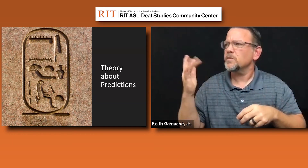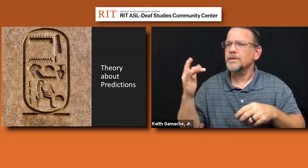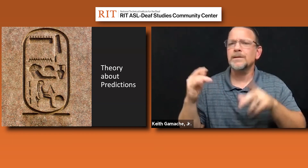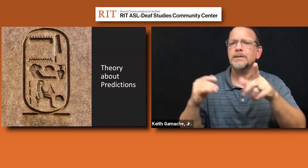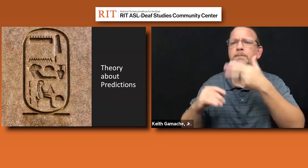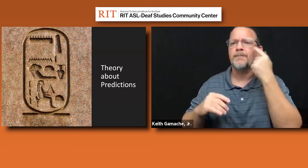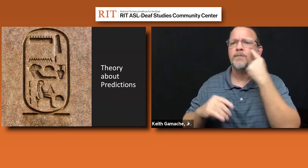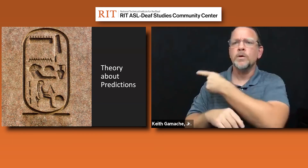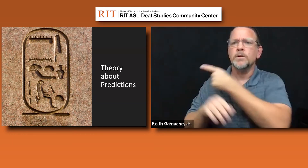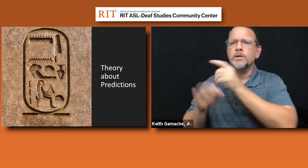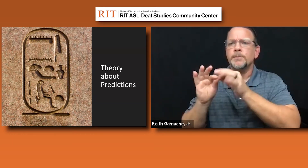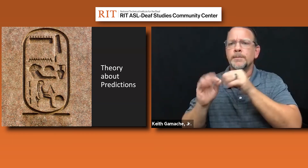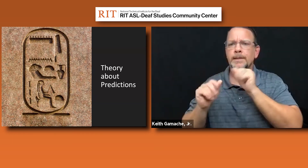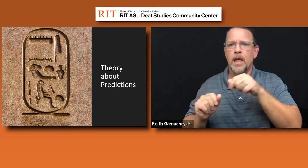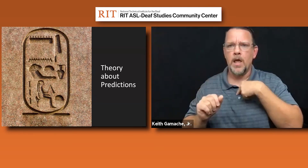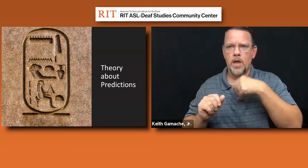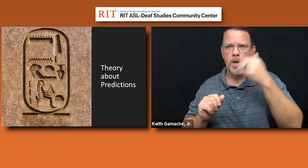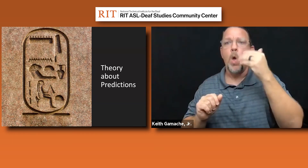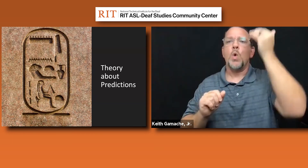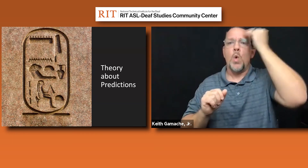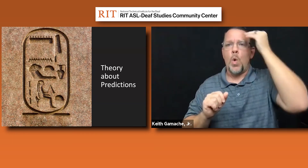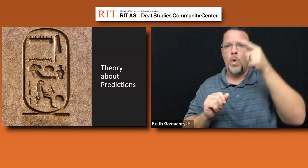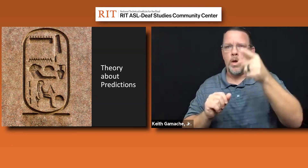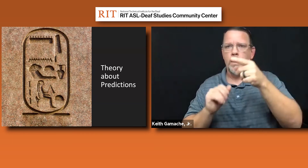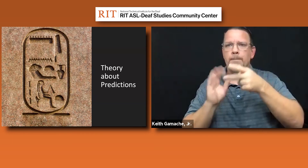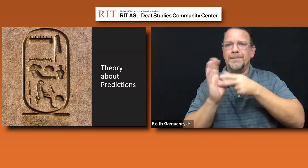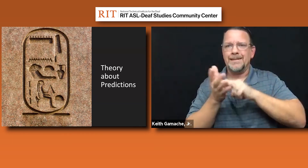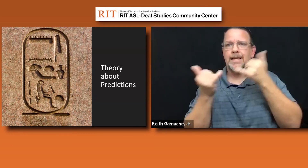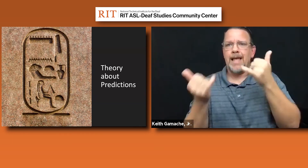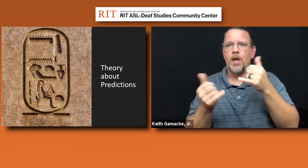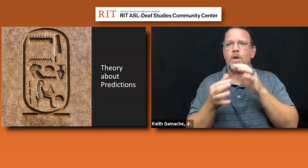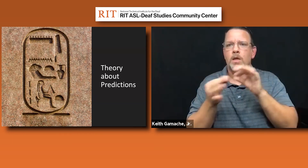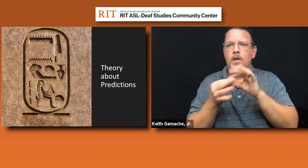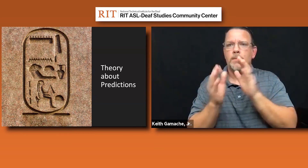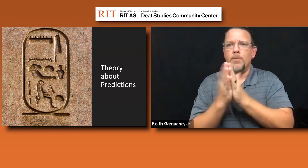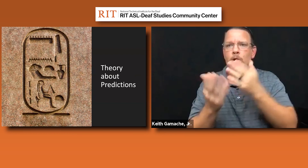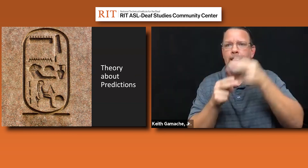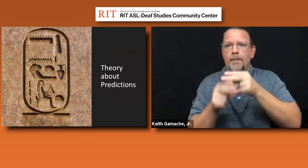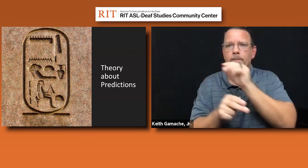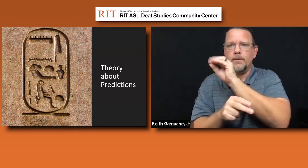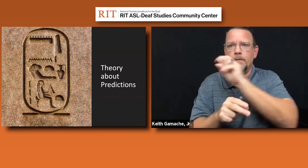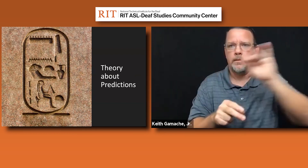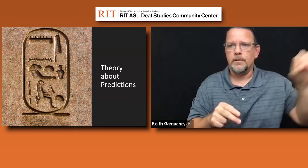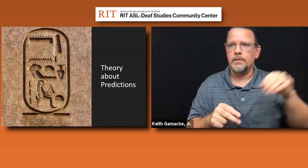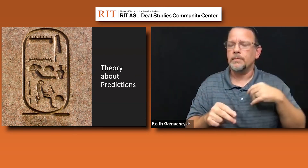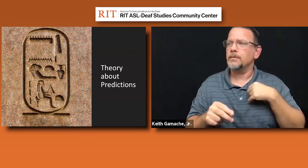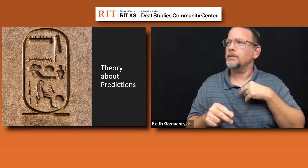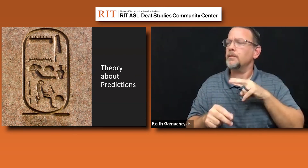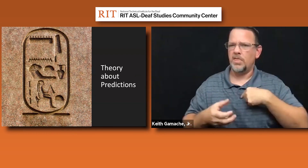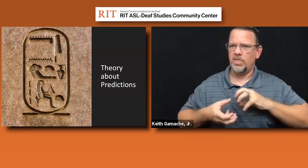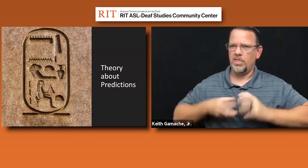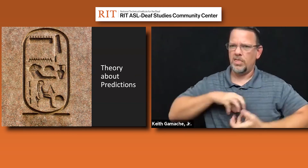"Oh, throw in the topic first," and I would say, "Why?" and they say, "Well, so the interpreter can follow along,